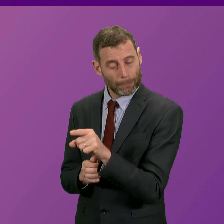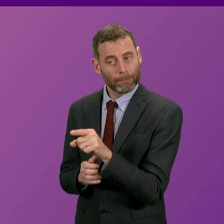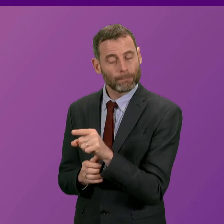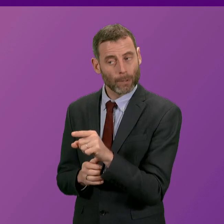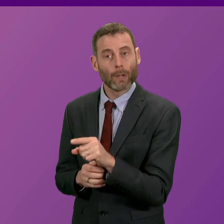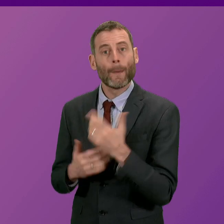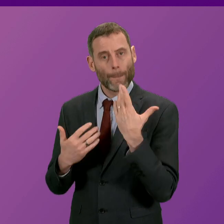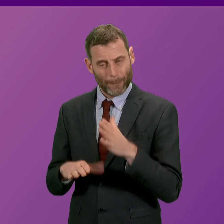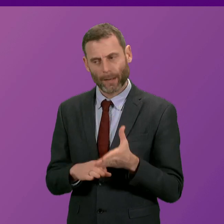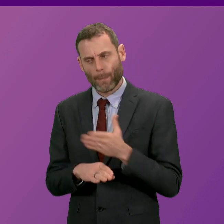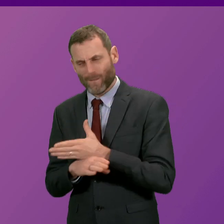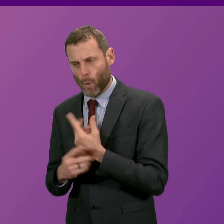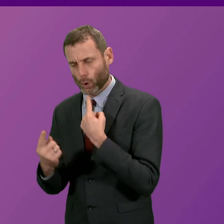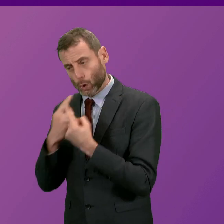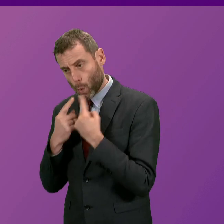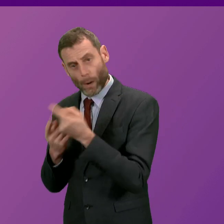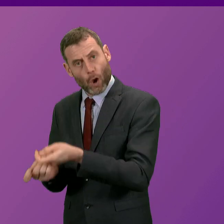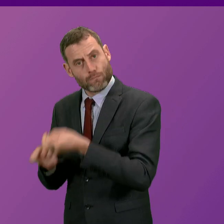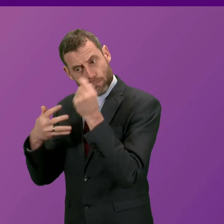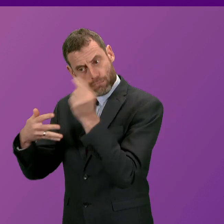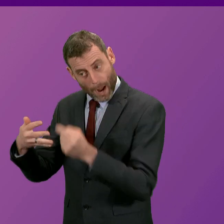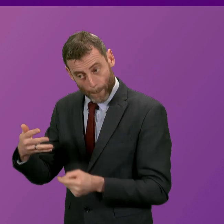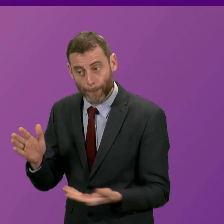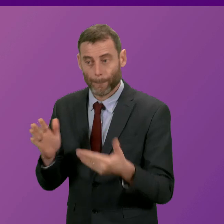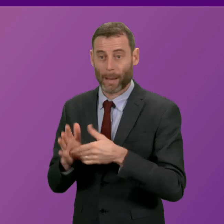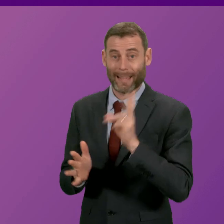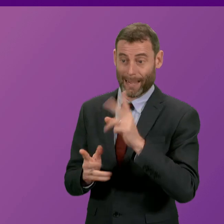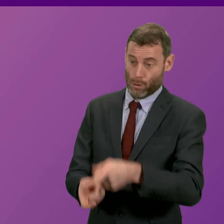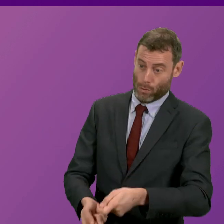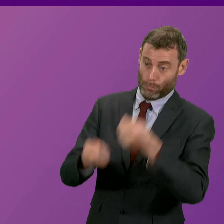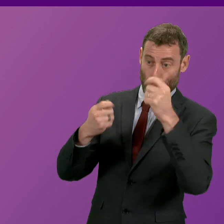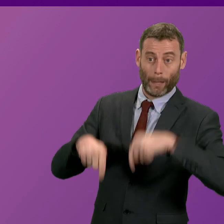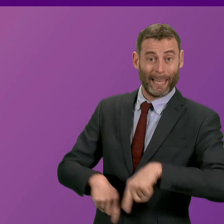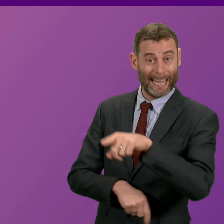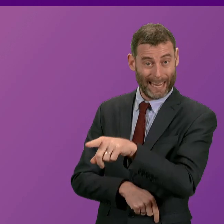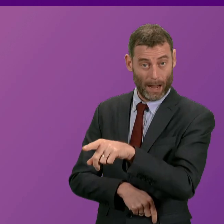both in our discussions and in the points that he has put to me today. We have